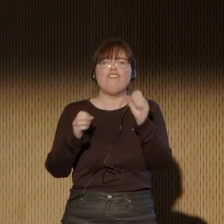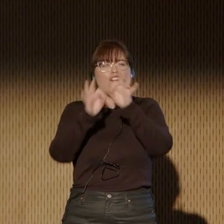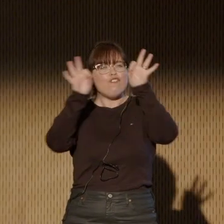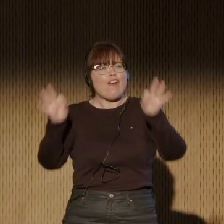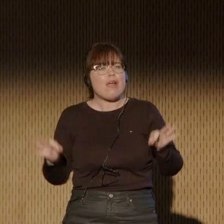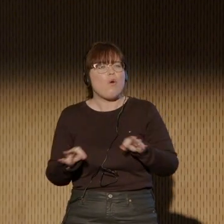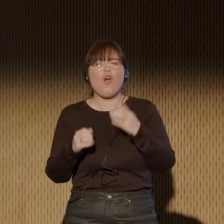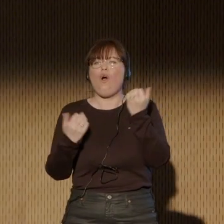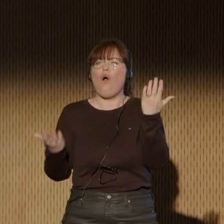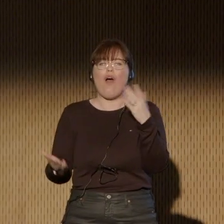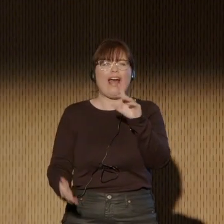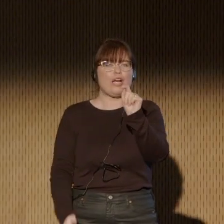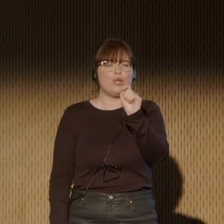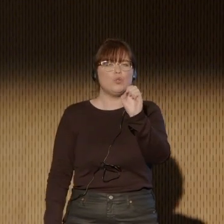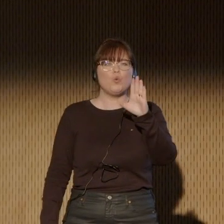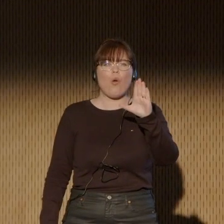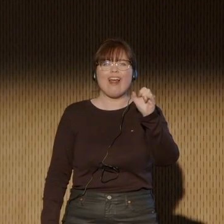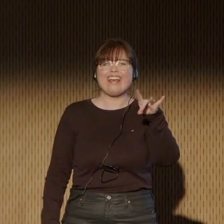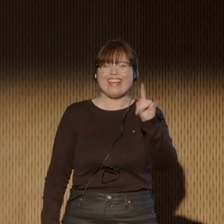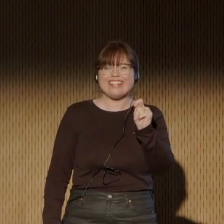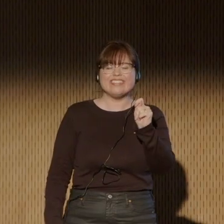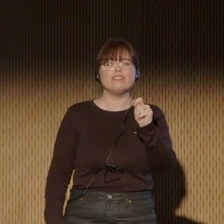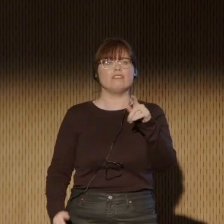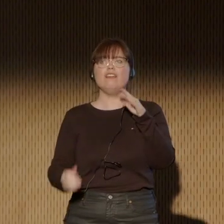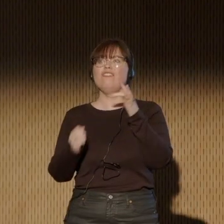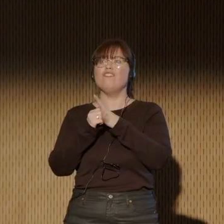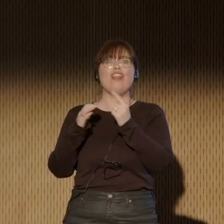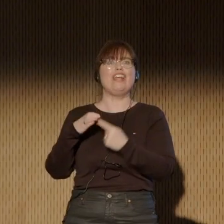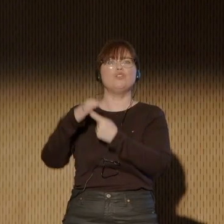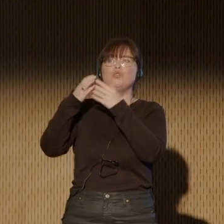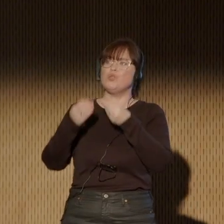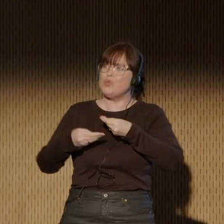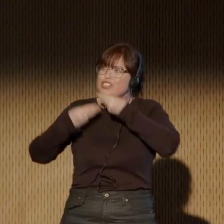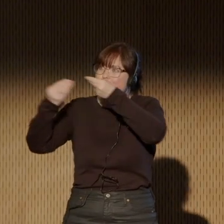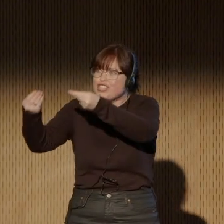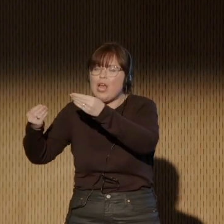encourage programme-level initiatives to embed UDL, and that was in response to the question,